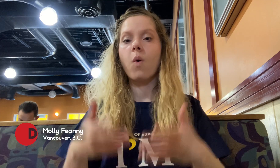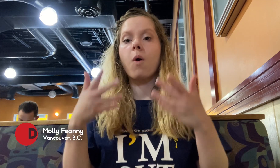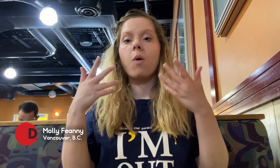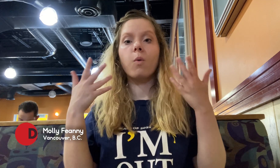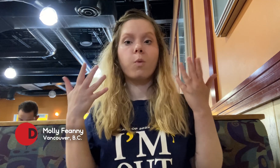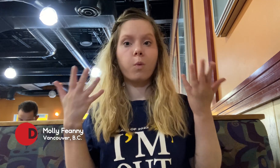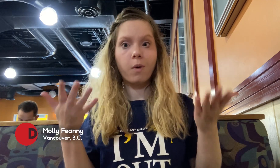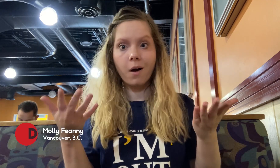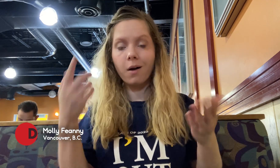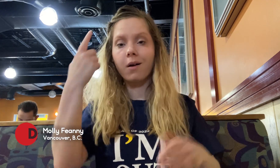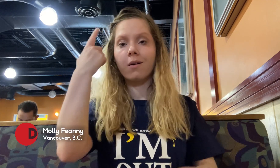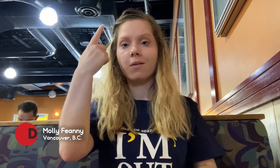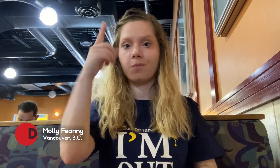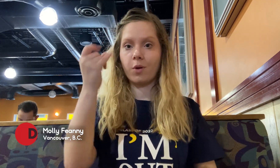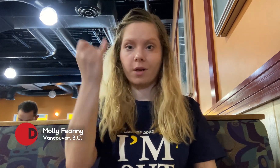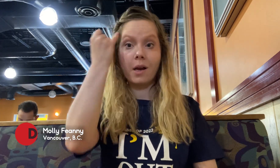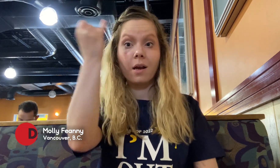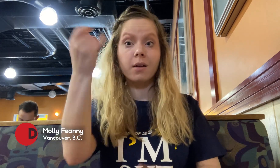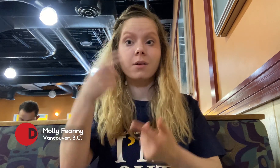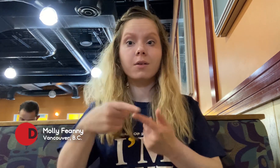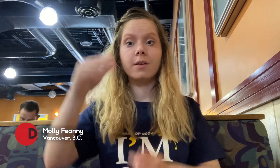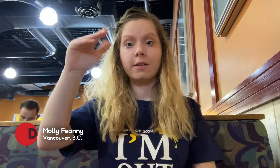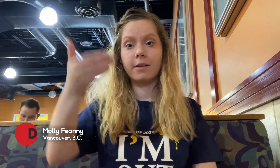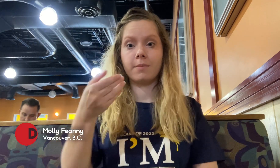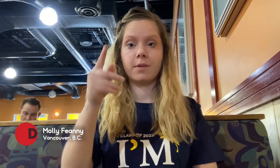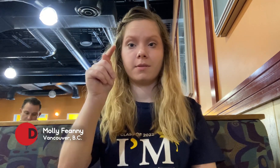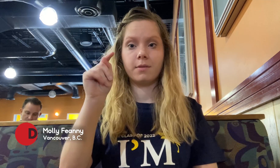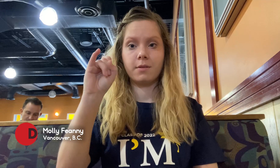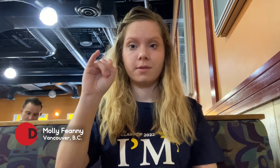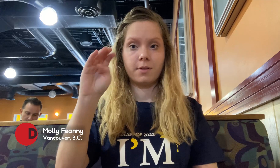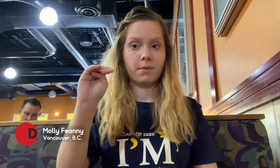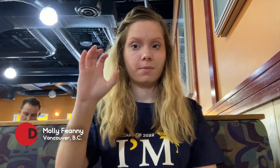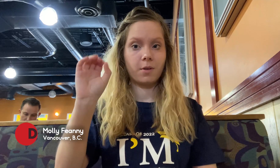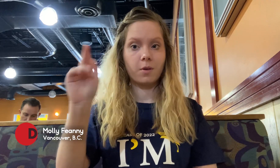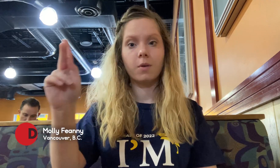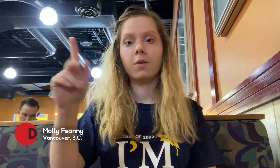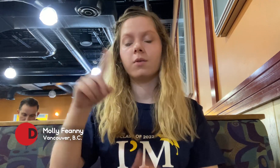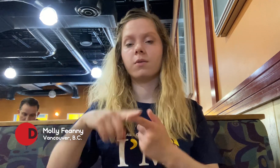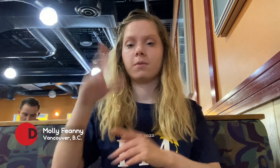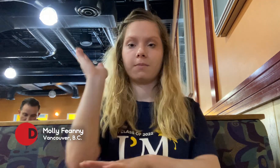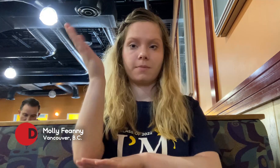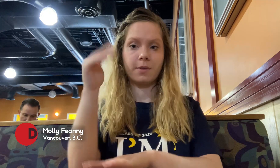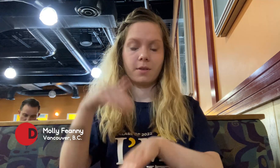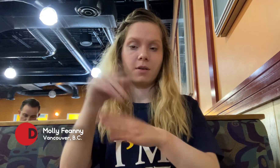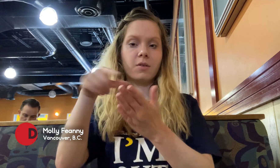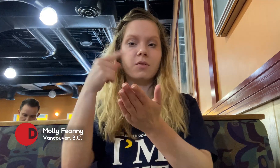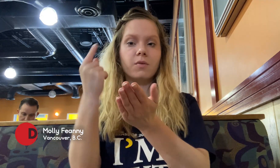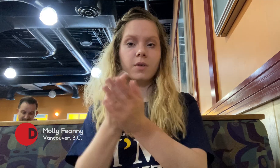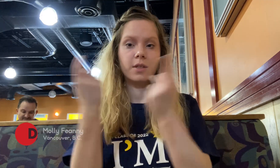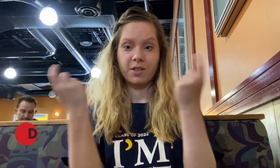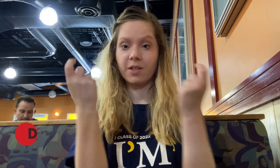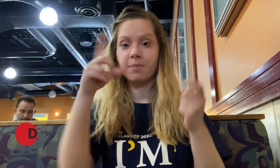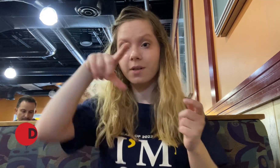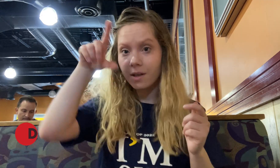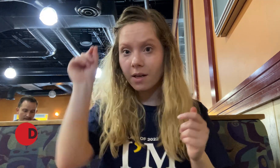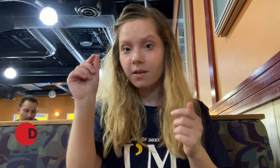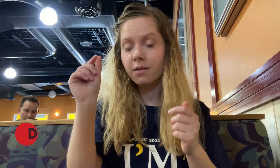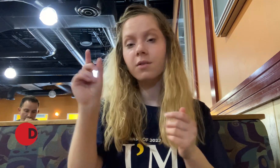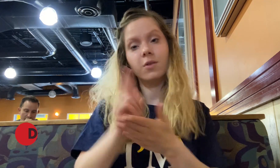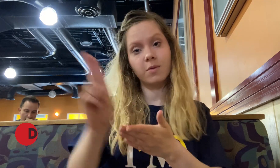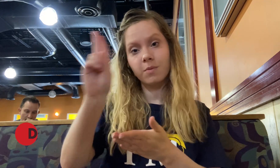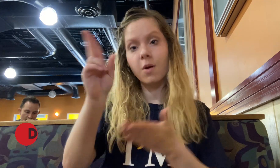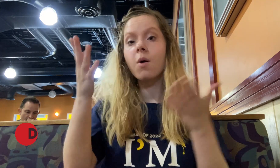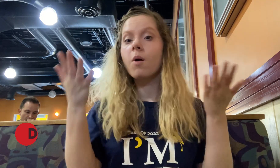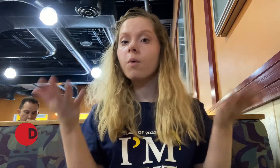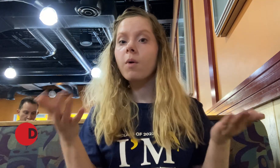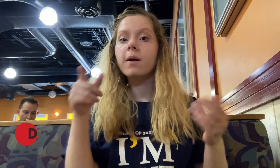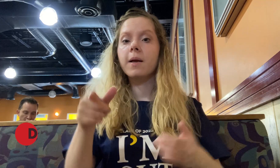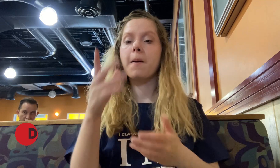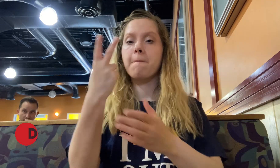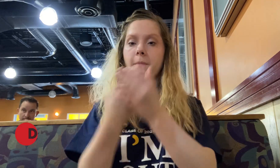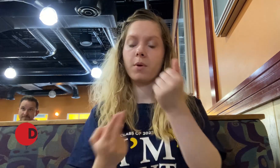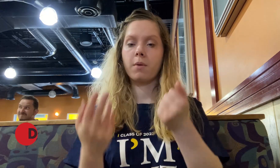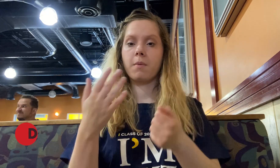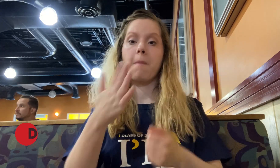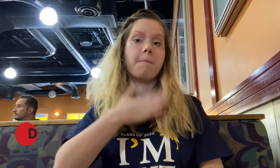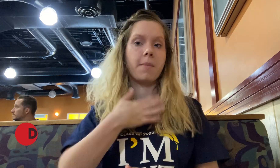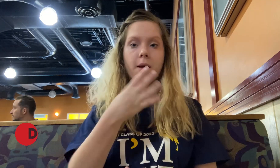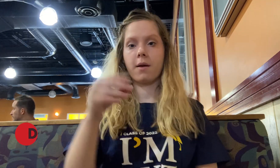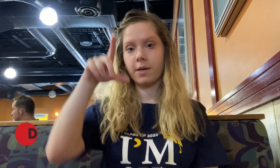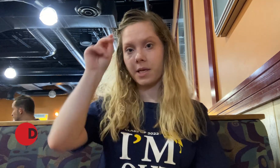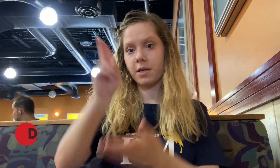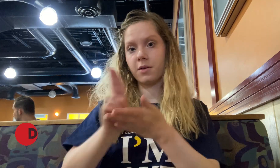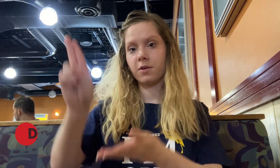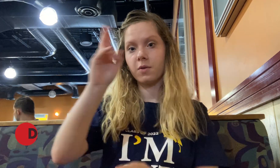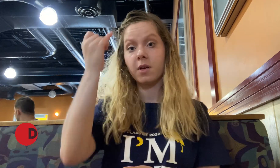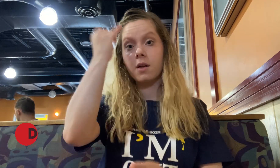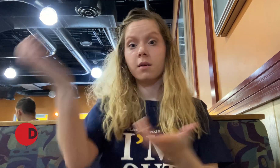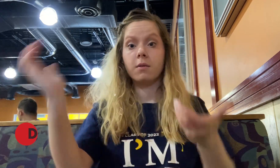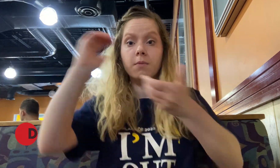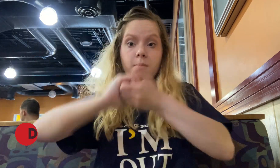It was both mine and Gallaudet University's idea to invite him.